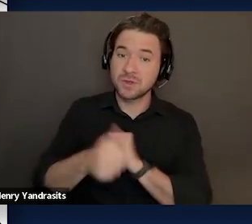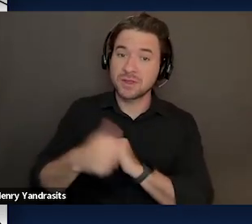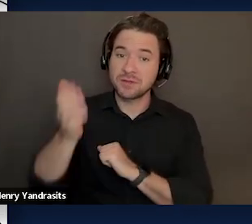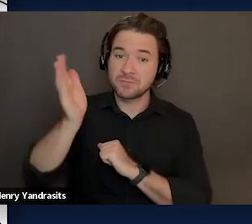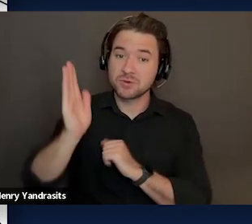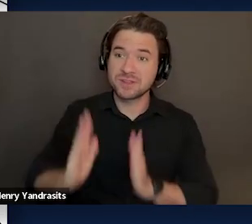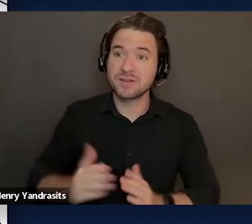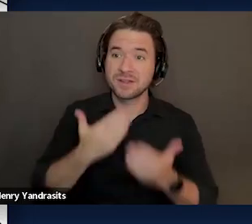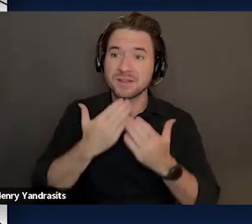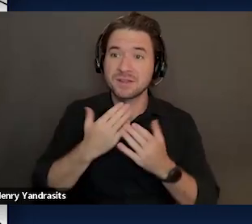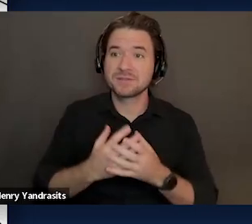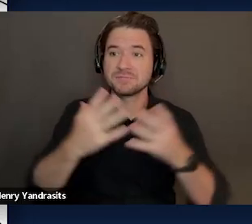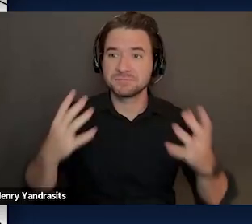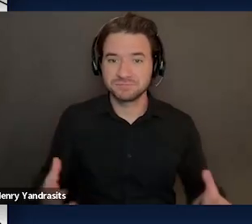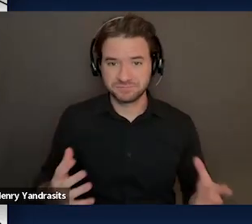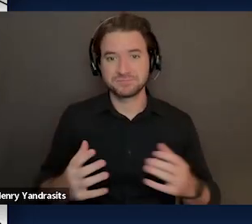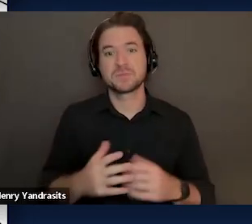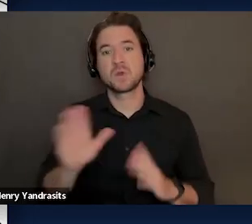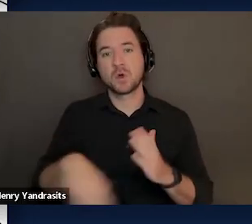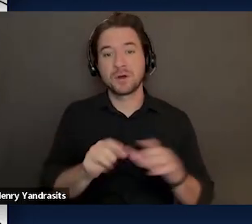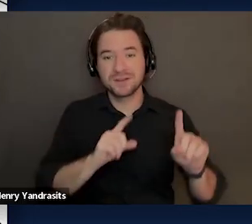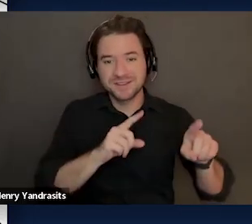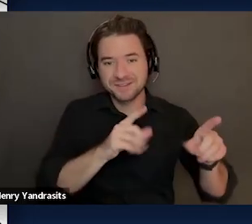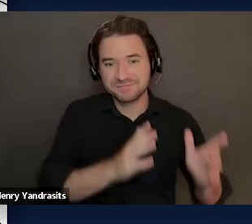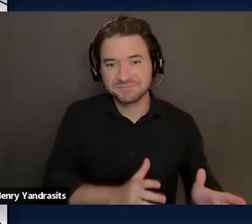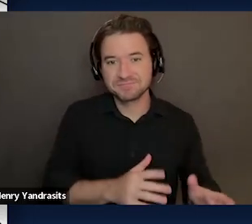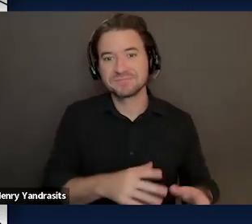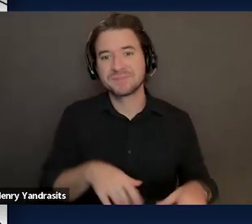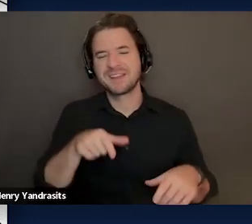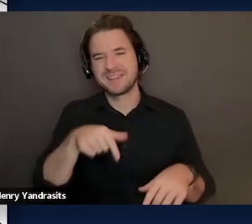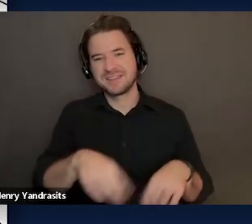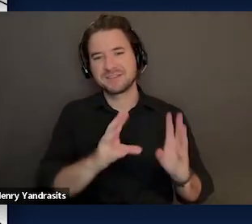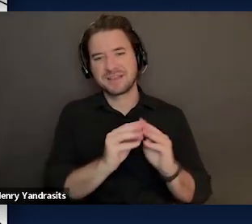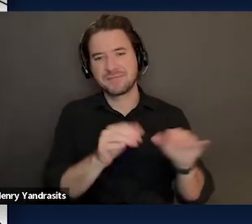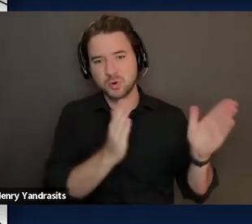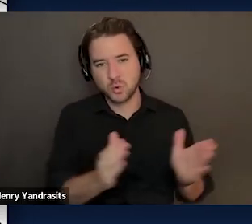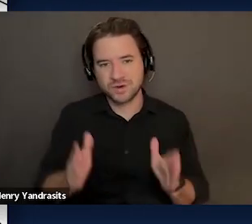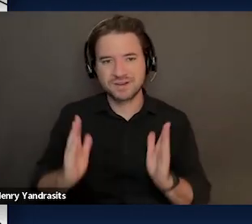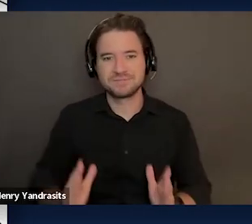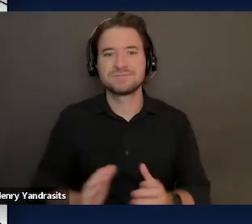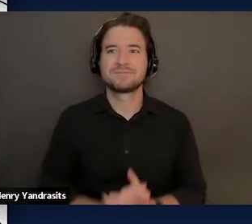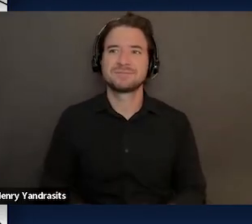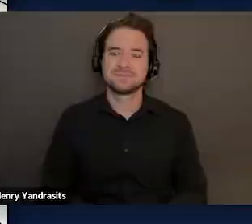And thank you so much to, uh, all the attendees. And this symposium organizers.